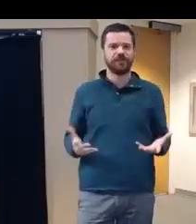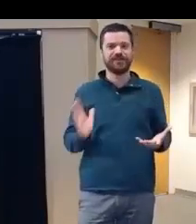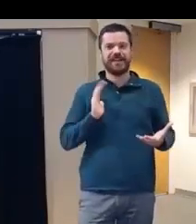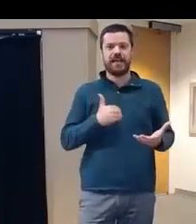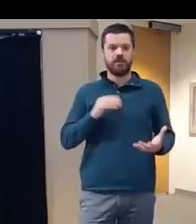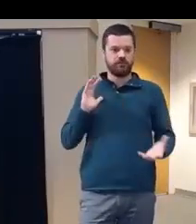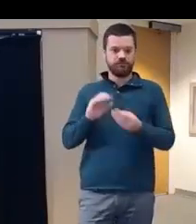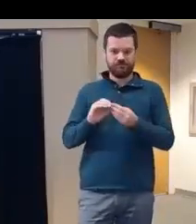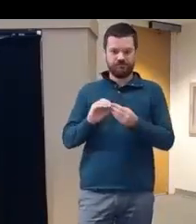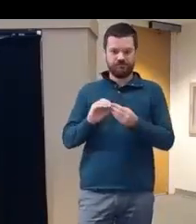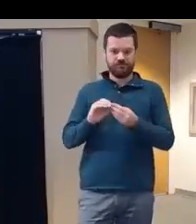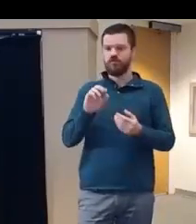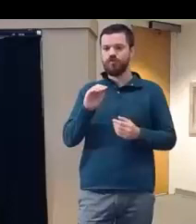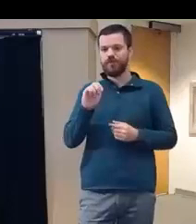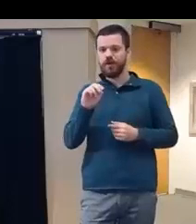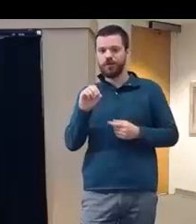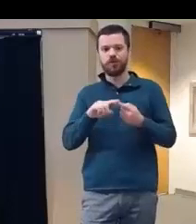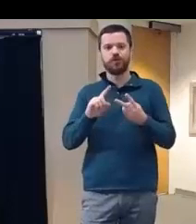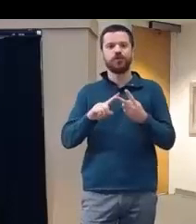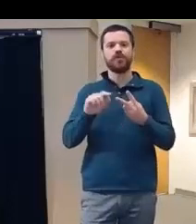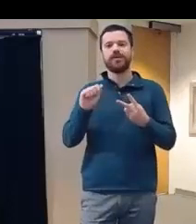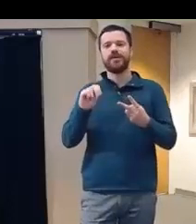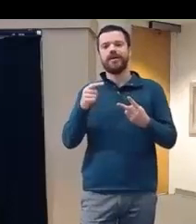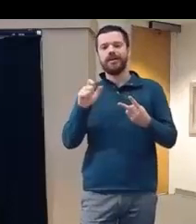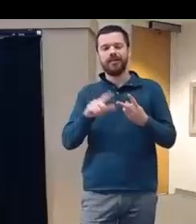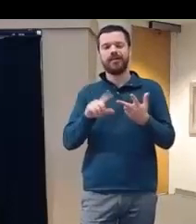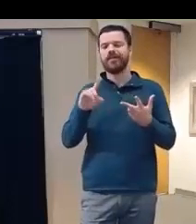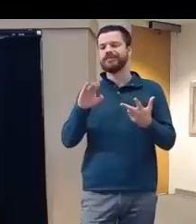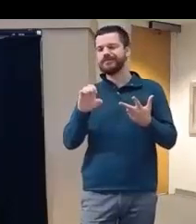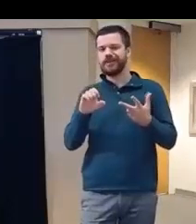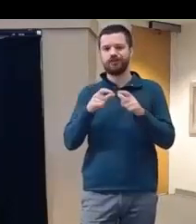round series and the Romano rounds and the angle rounds and our dice rounds are all opportunities